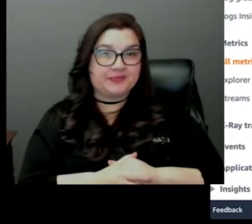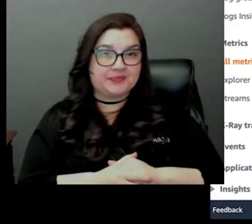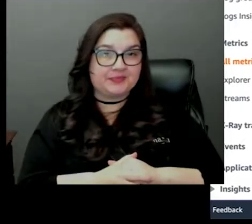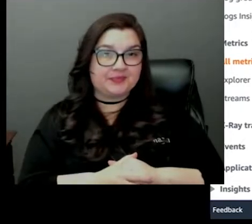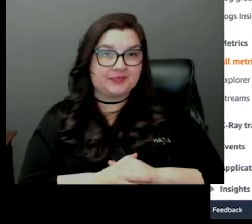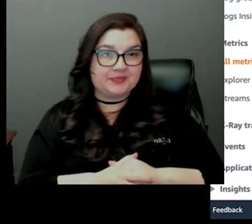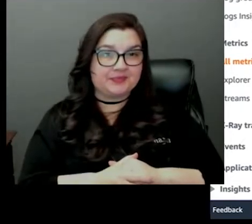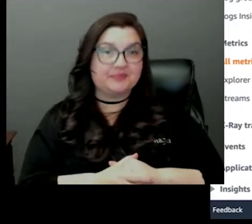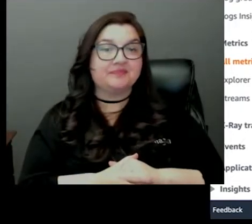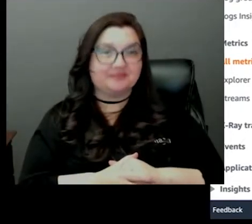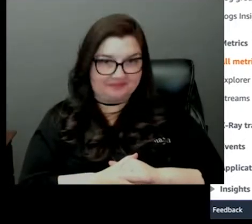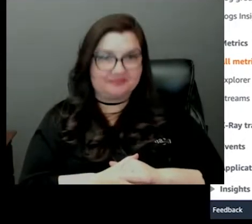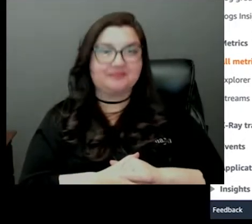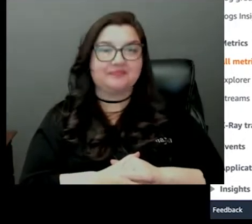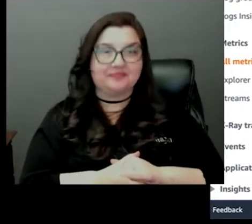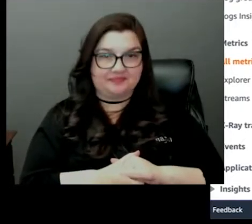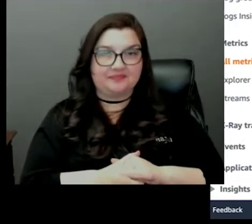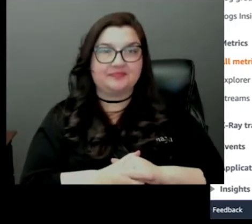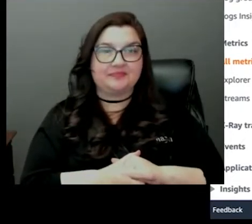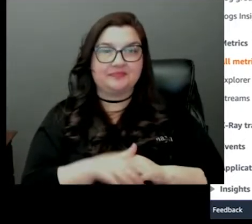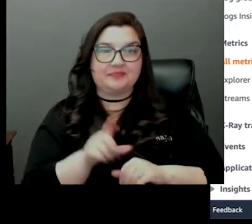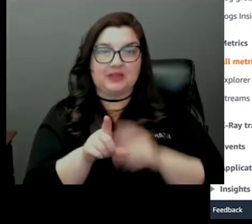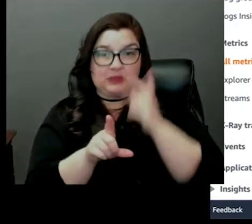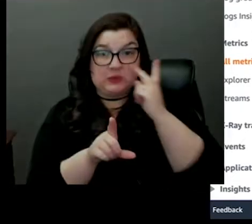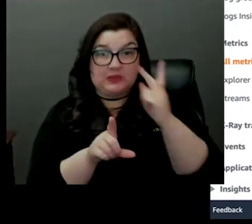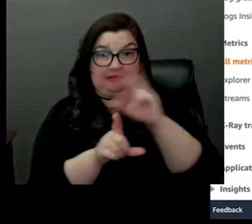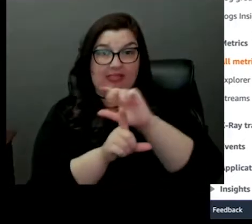So here we've had a situation as a screen comes up